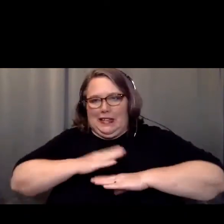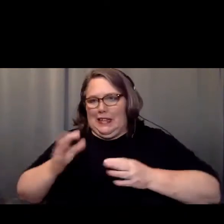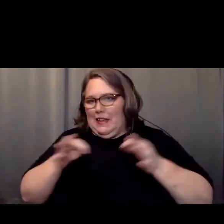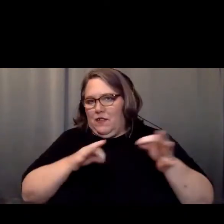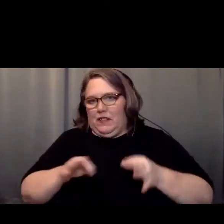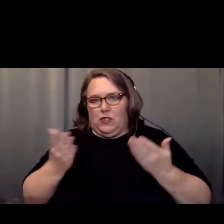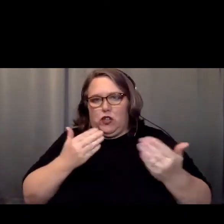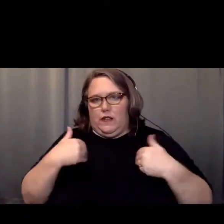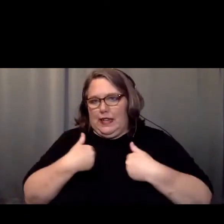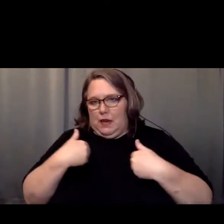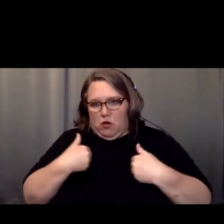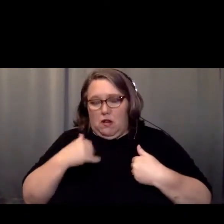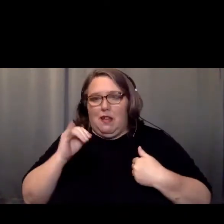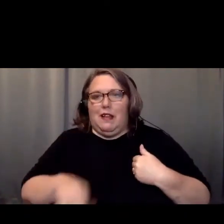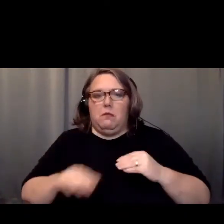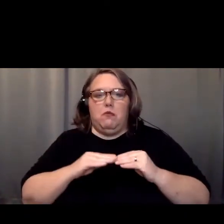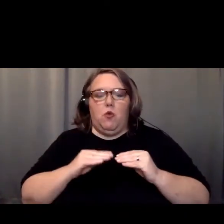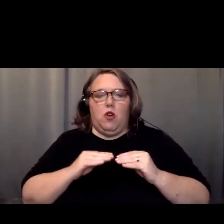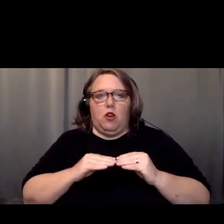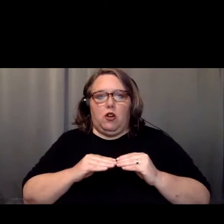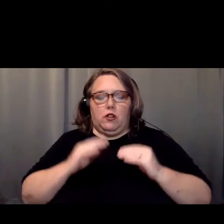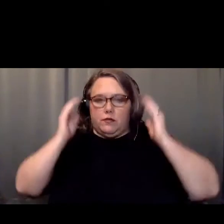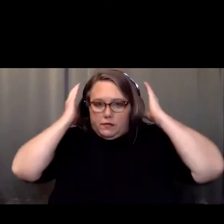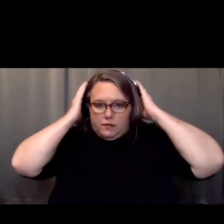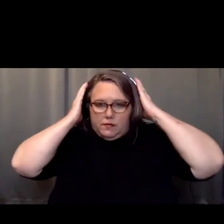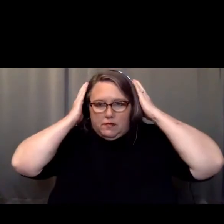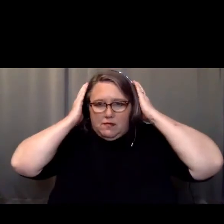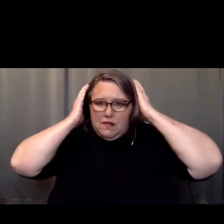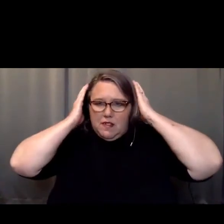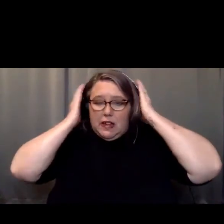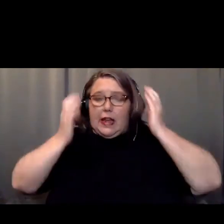that would be more an emotional support animal.